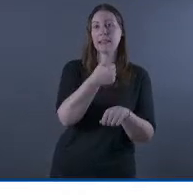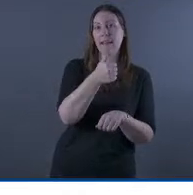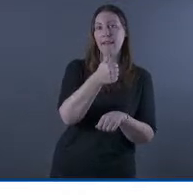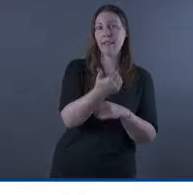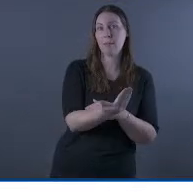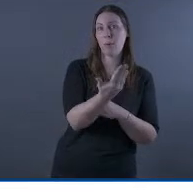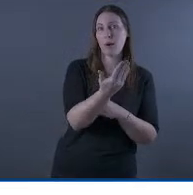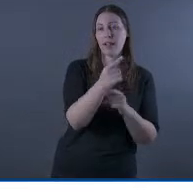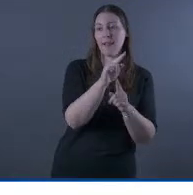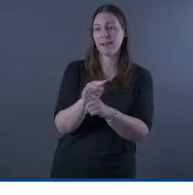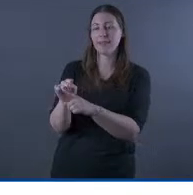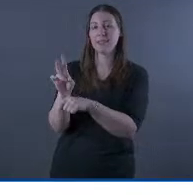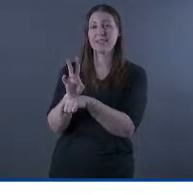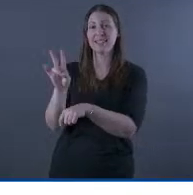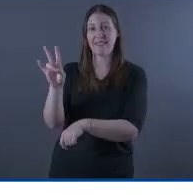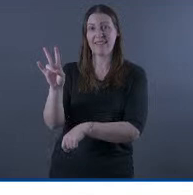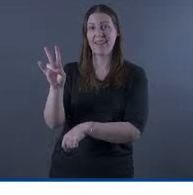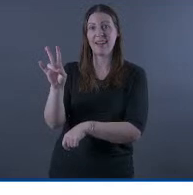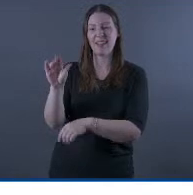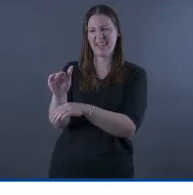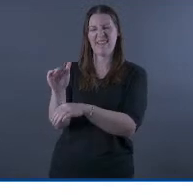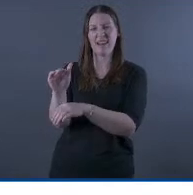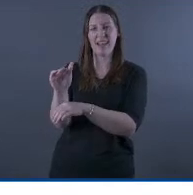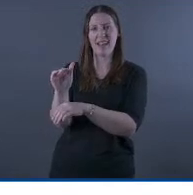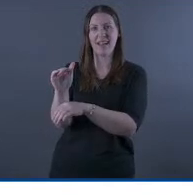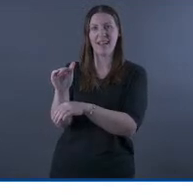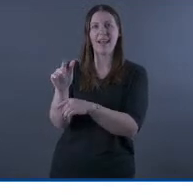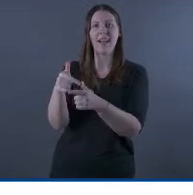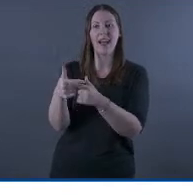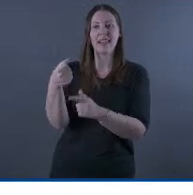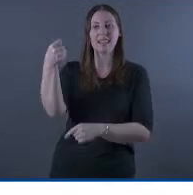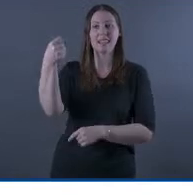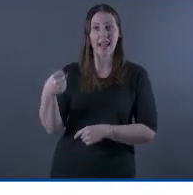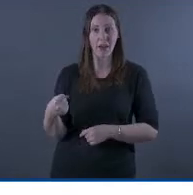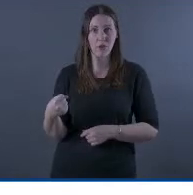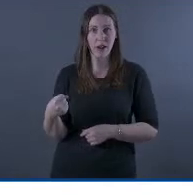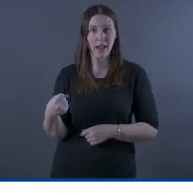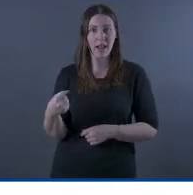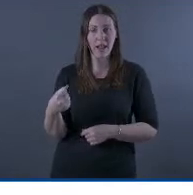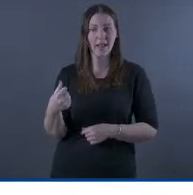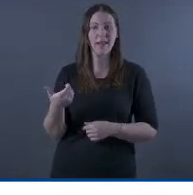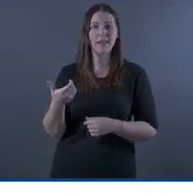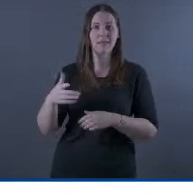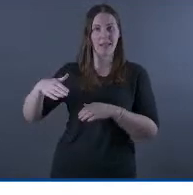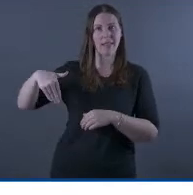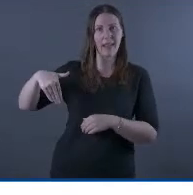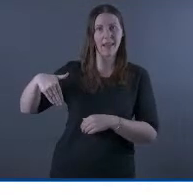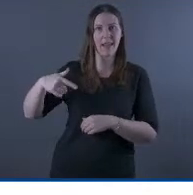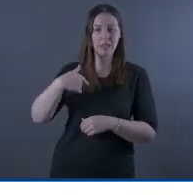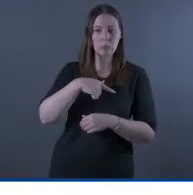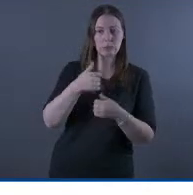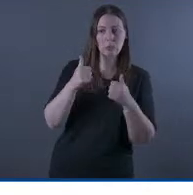So we have evening hours and then every Saturday. So we're trying to give people chances to get in off hours.